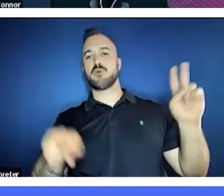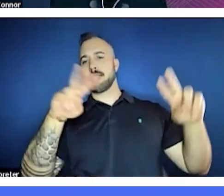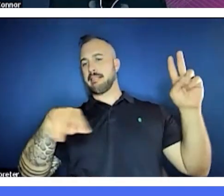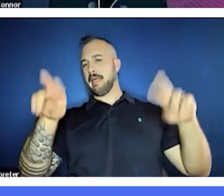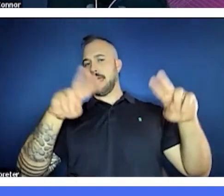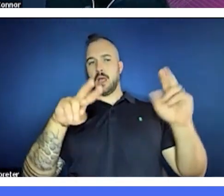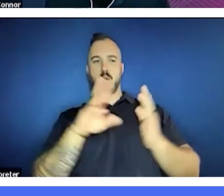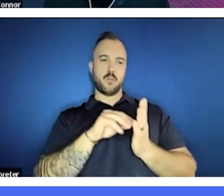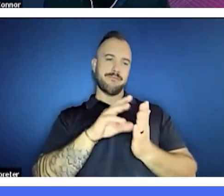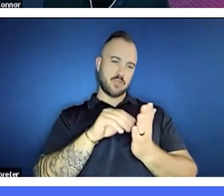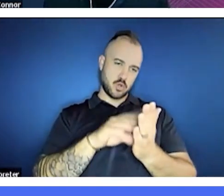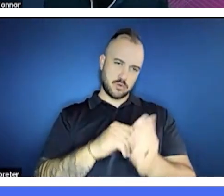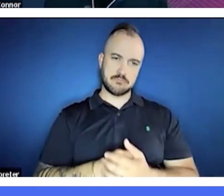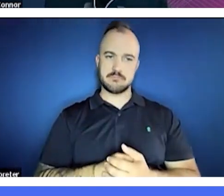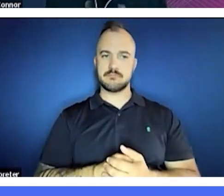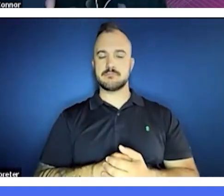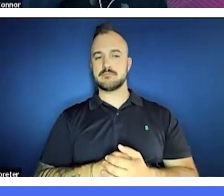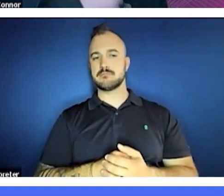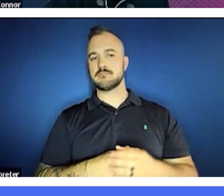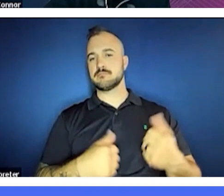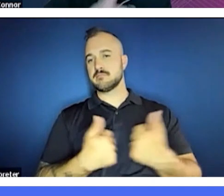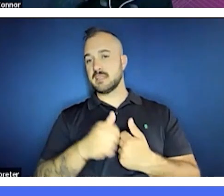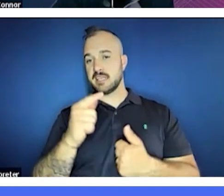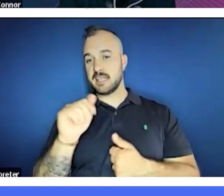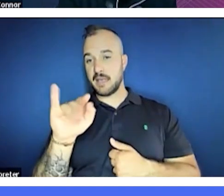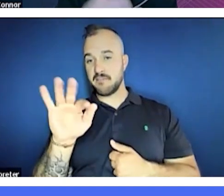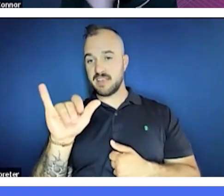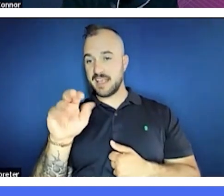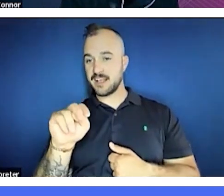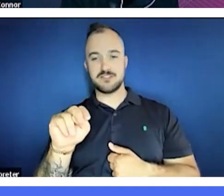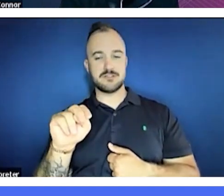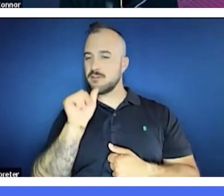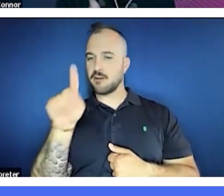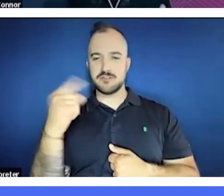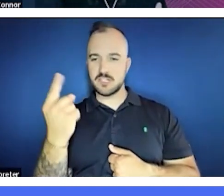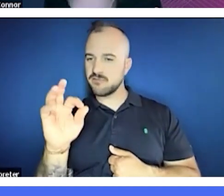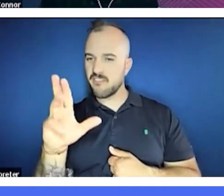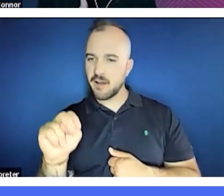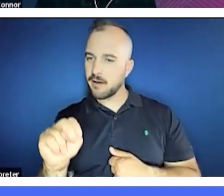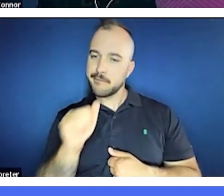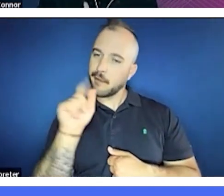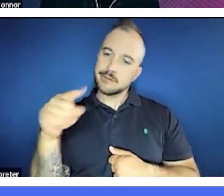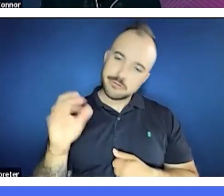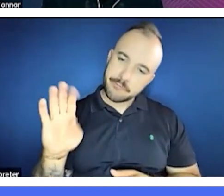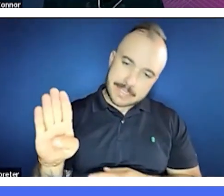or in this case, painted, right? Gamification, not just for fun, not just for Facebook. It actually matters for learning.